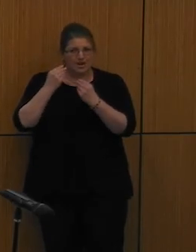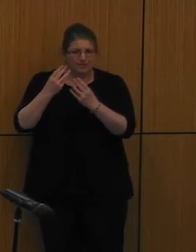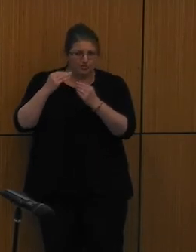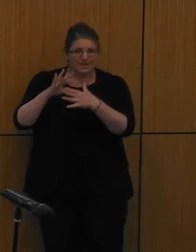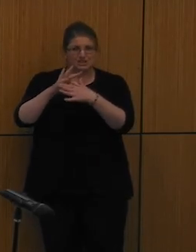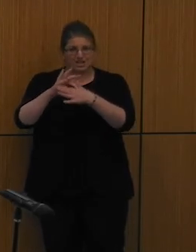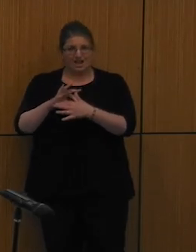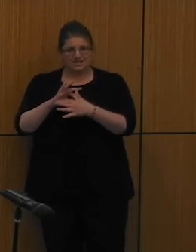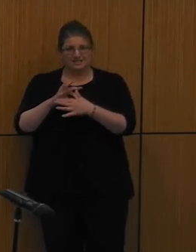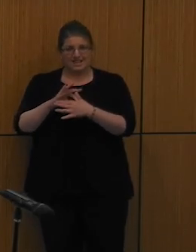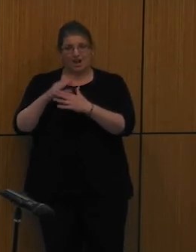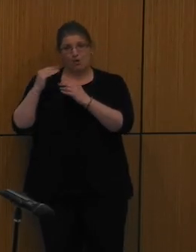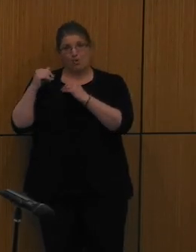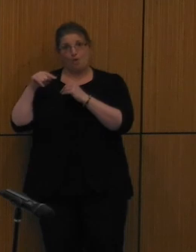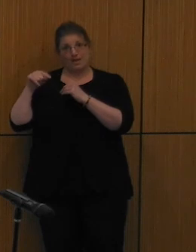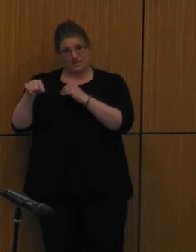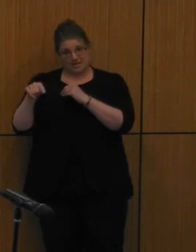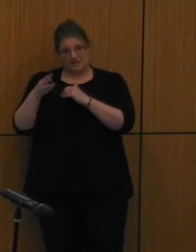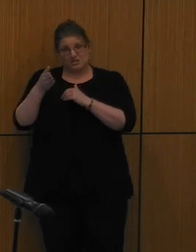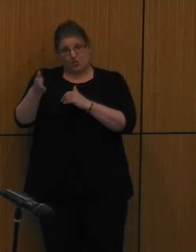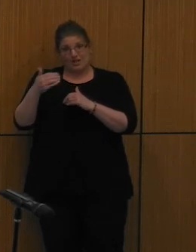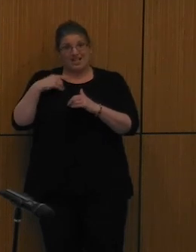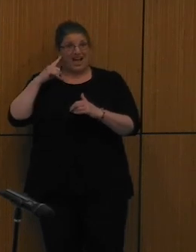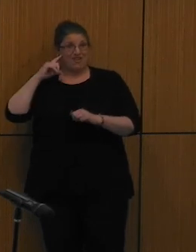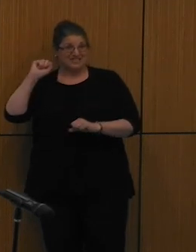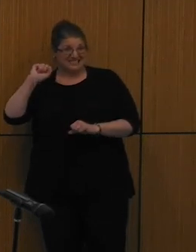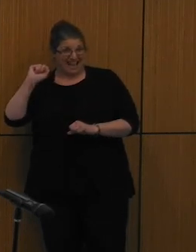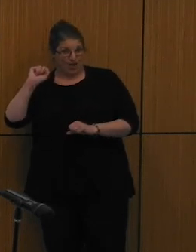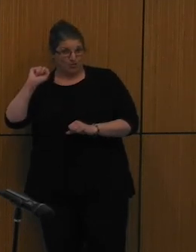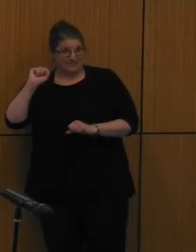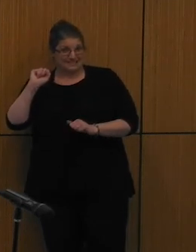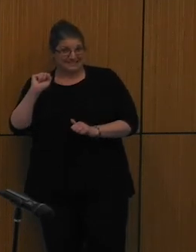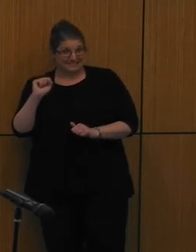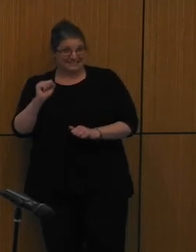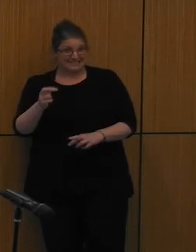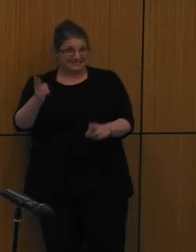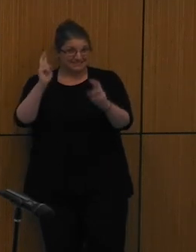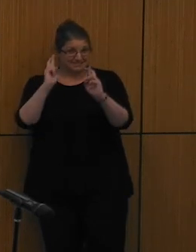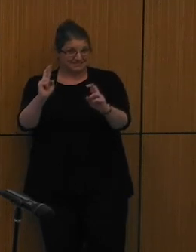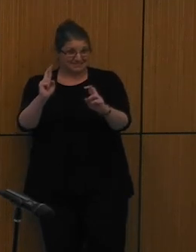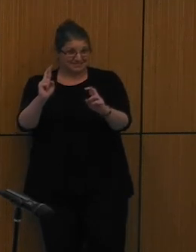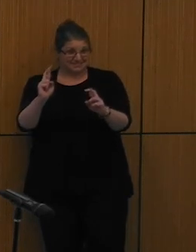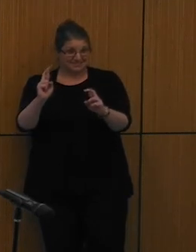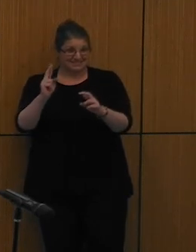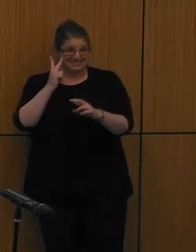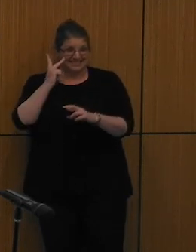So I'm hoping that this will have sound with it. So let's cross our fingers and see if we have sound with this.